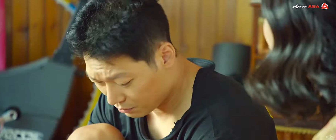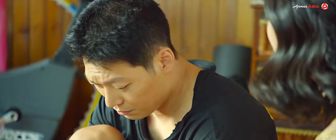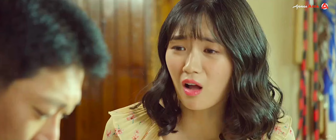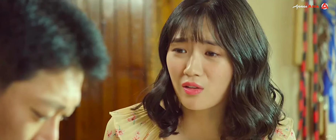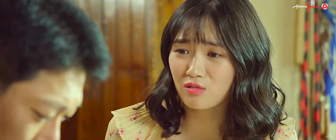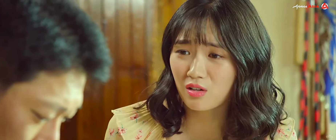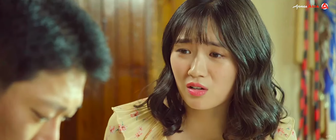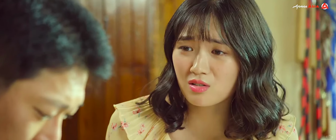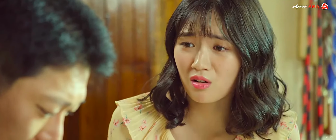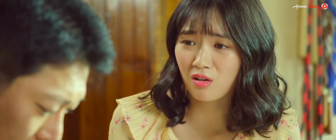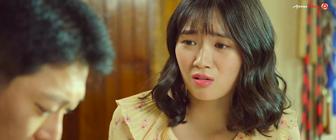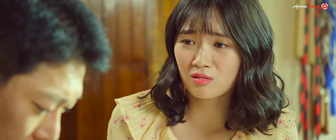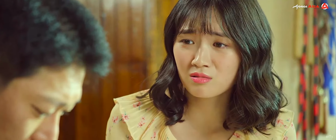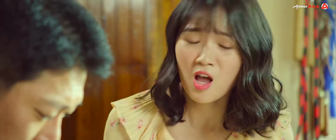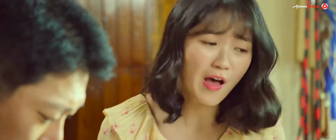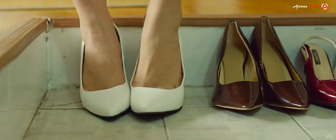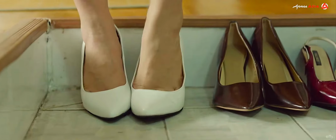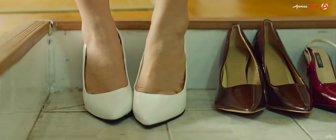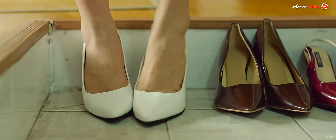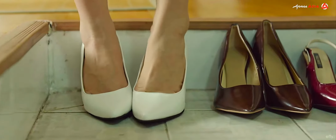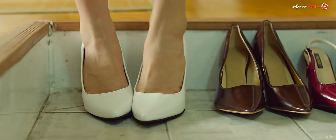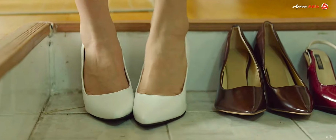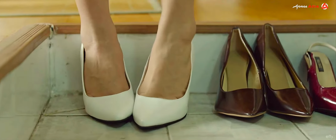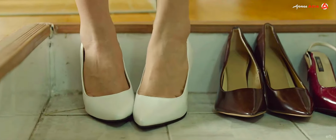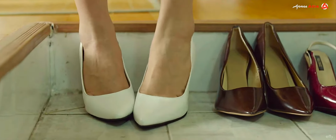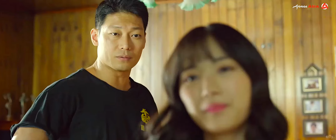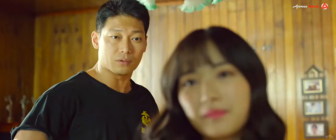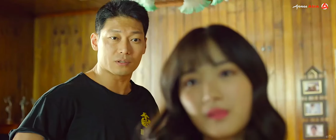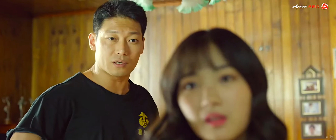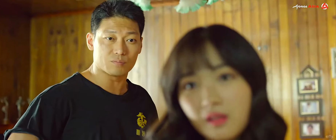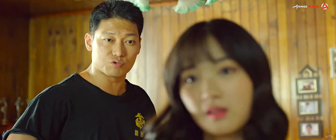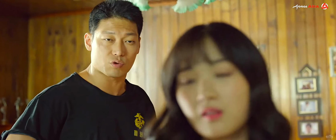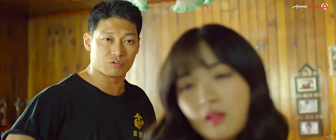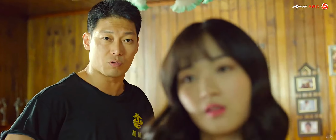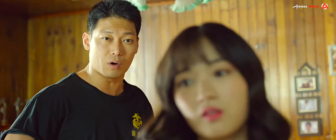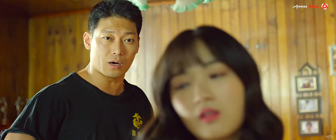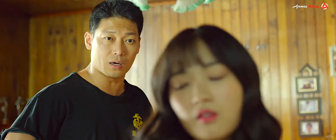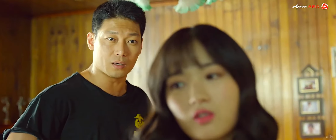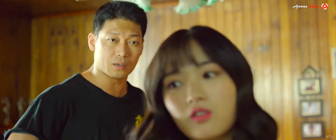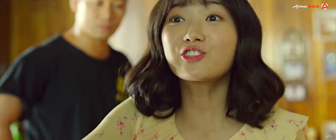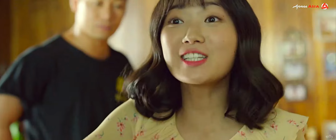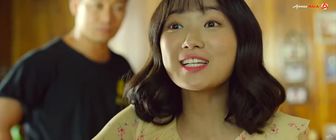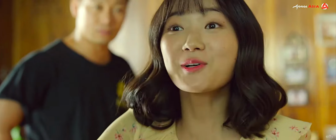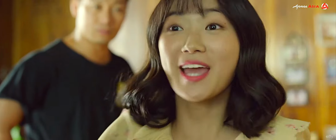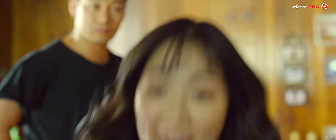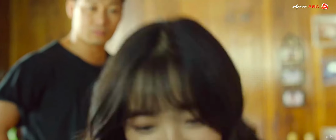I'm going on a blind date. How late should I come back? At 10 you should be at home for sure. I'll be home at 12!